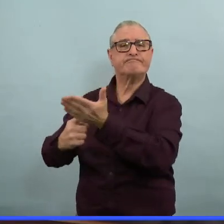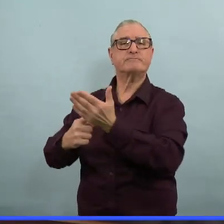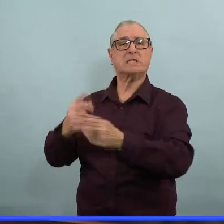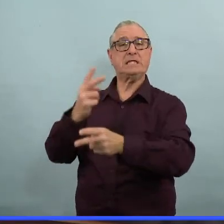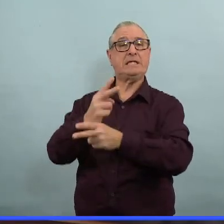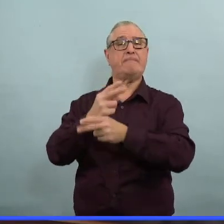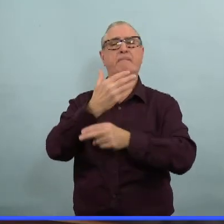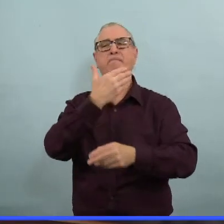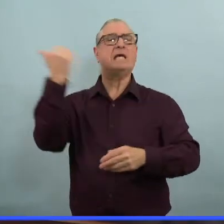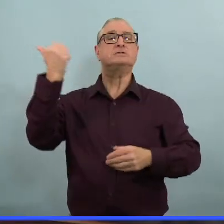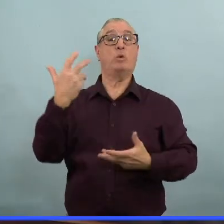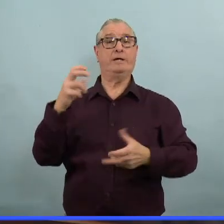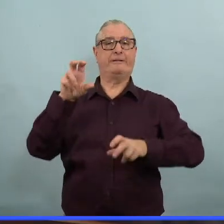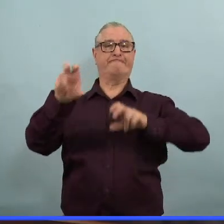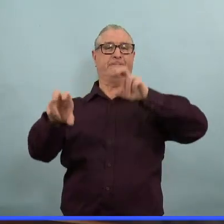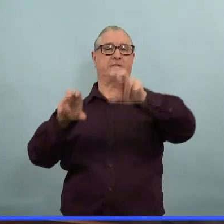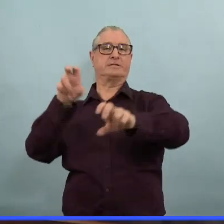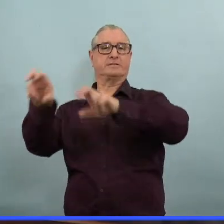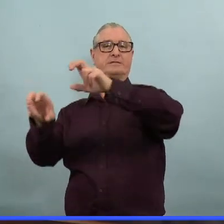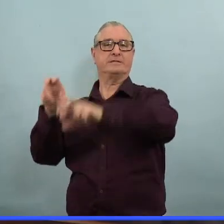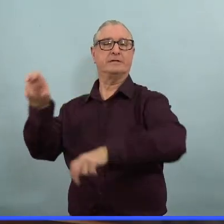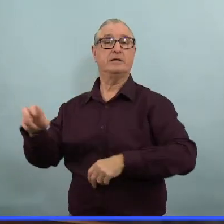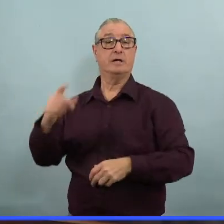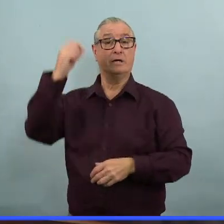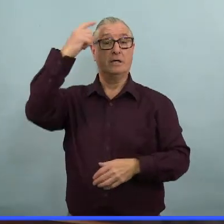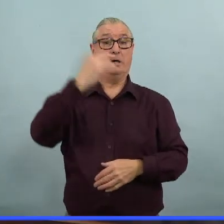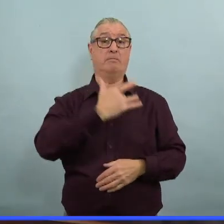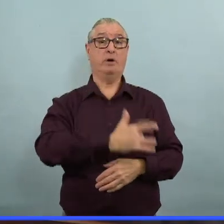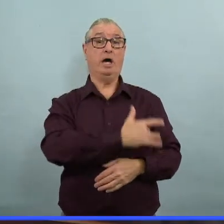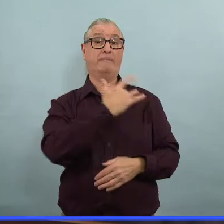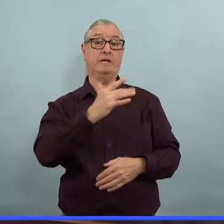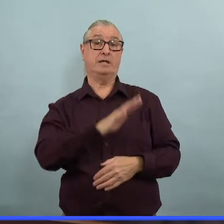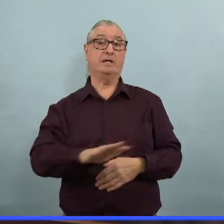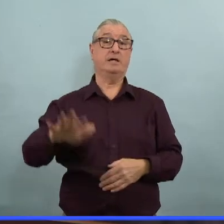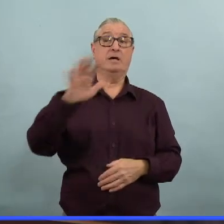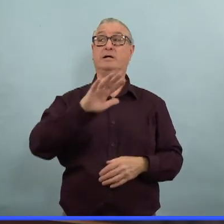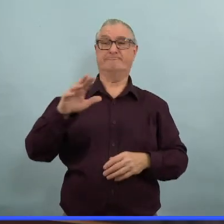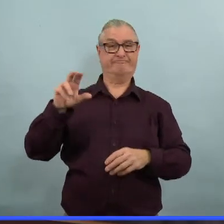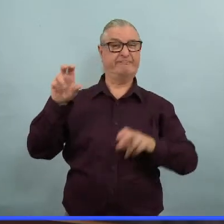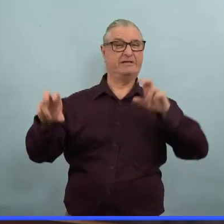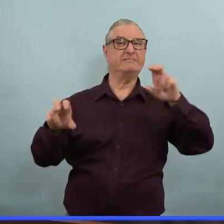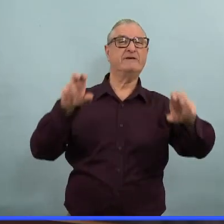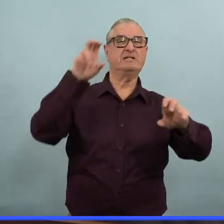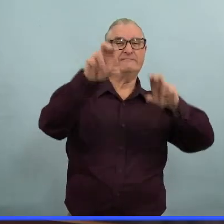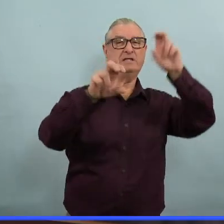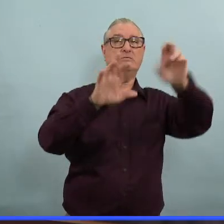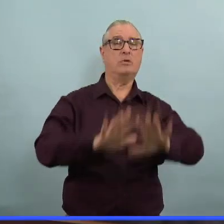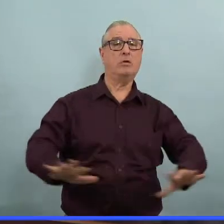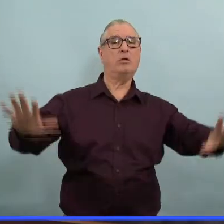time in the province of manitoba on friday our council of federation uh is getting together and